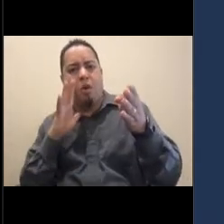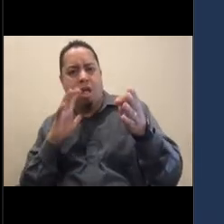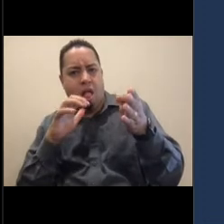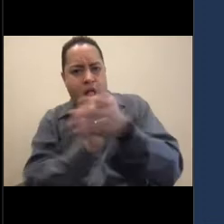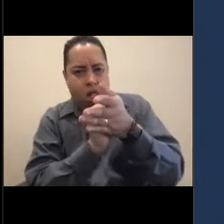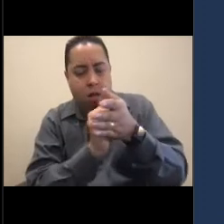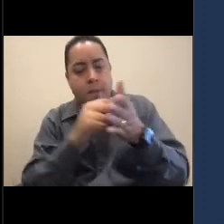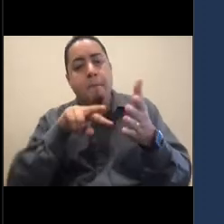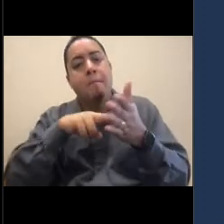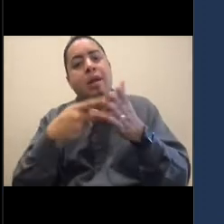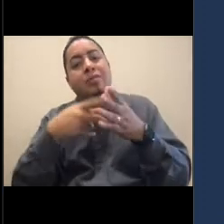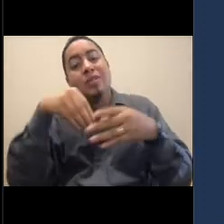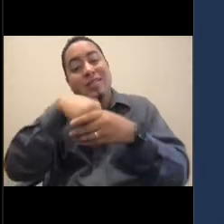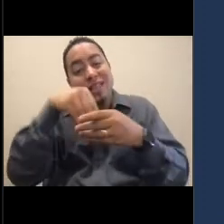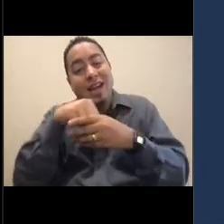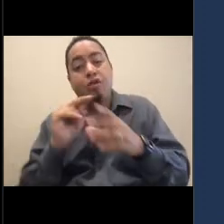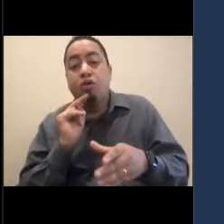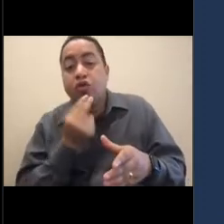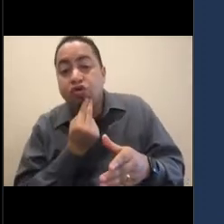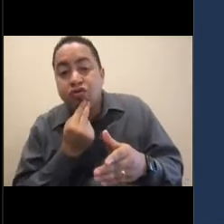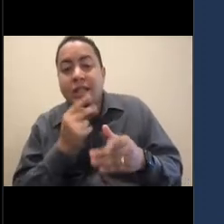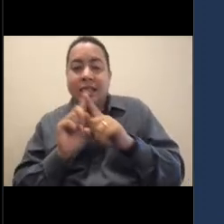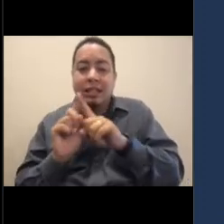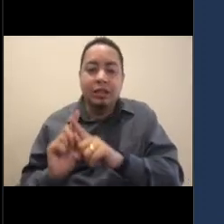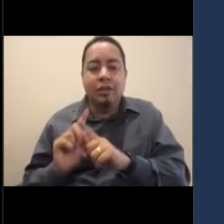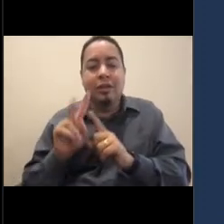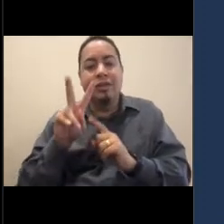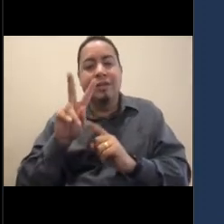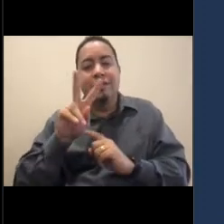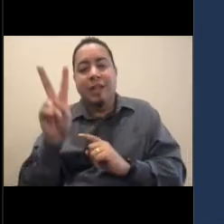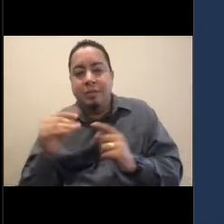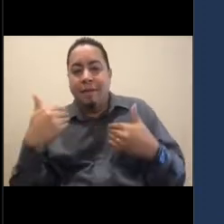These can detach and reattach, and so you can see that this fish in particular